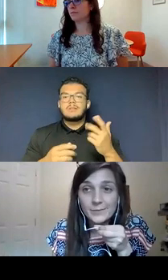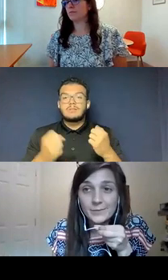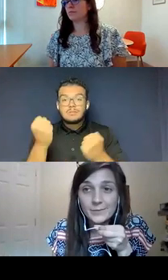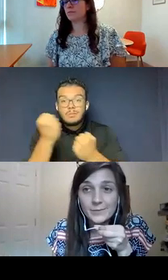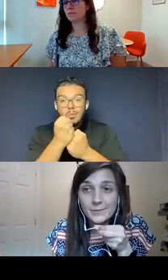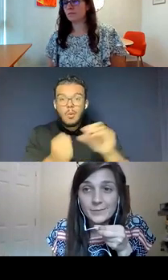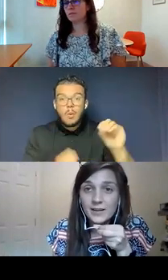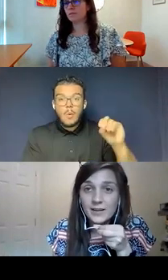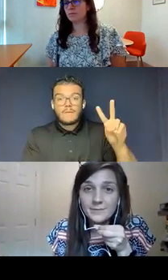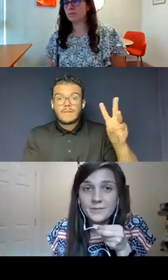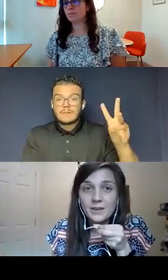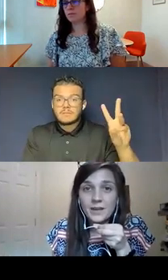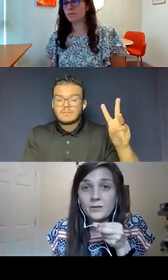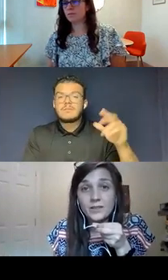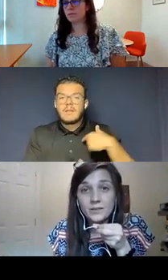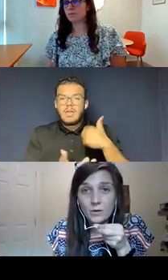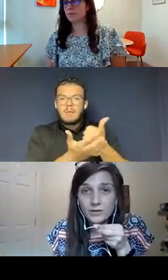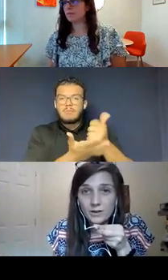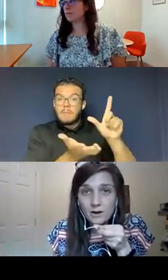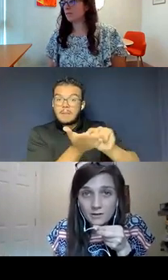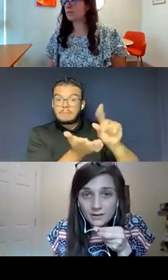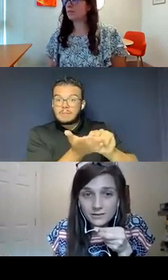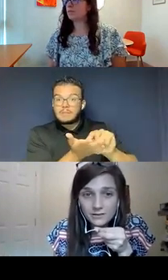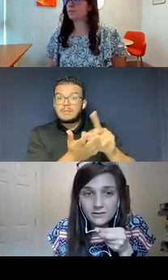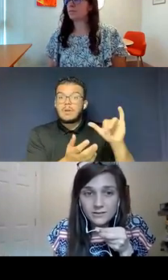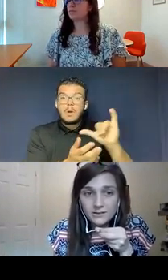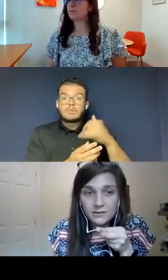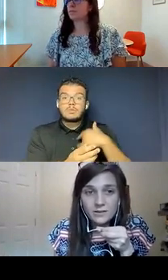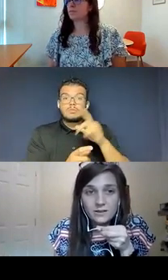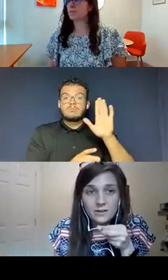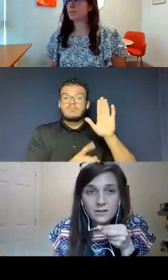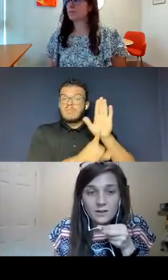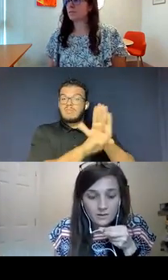with publishing, including the report to Congress, OK.